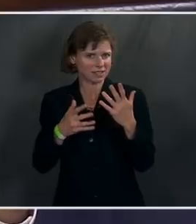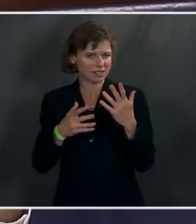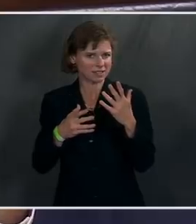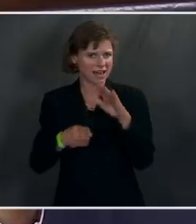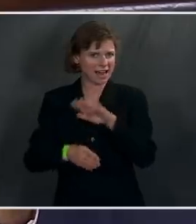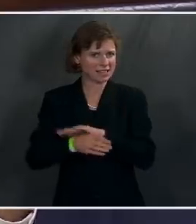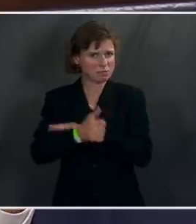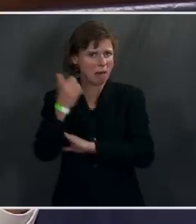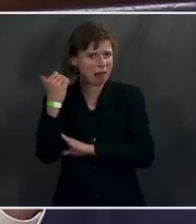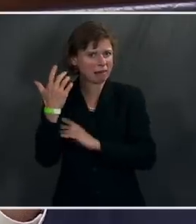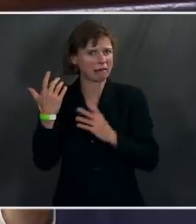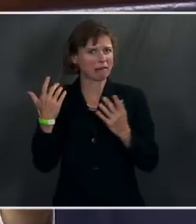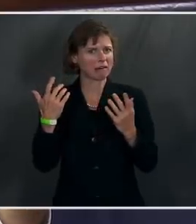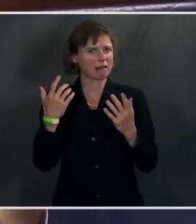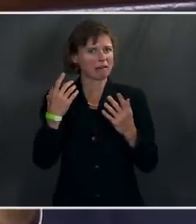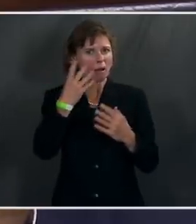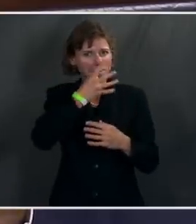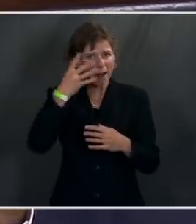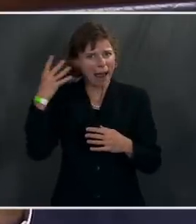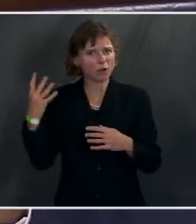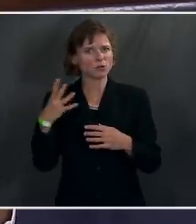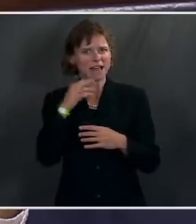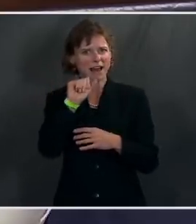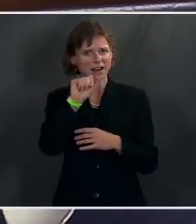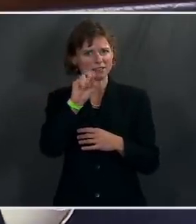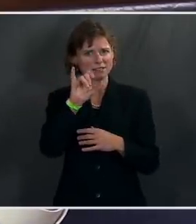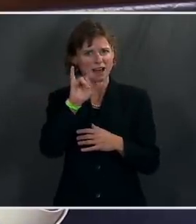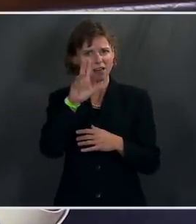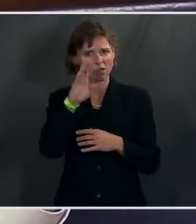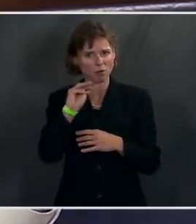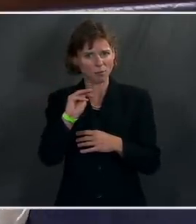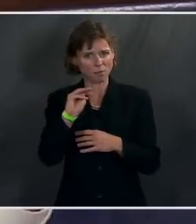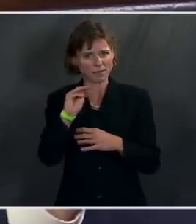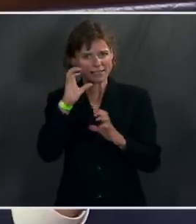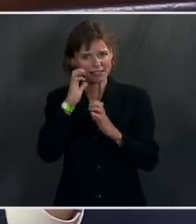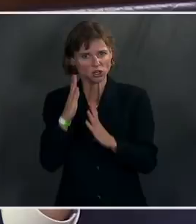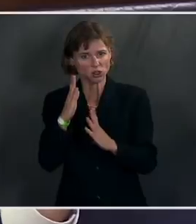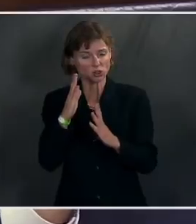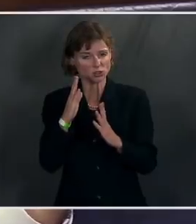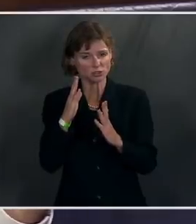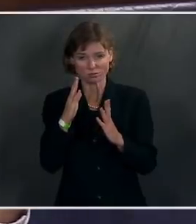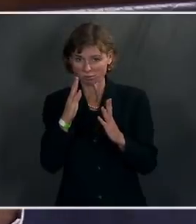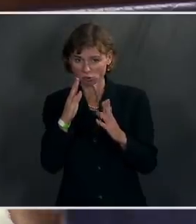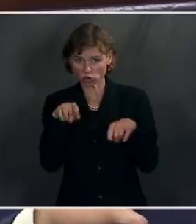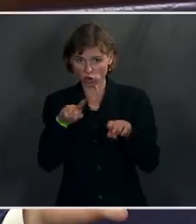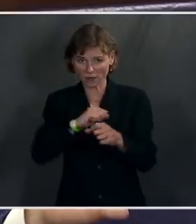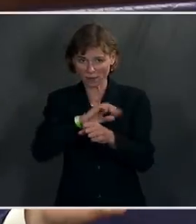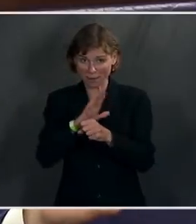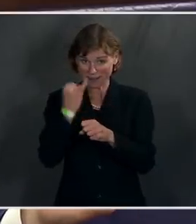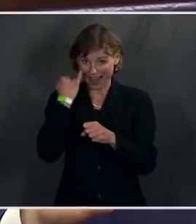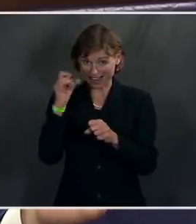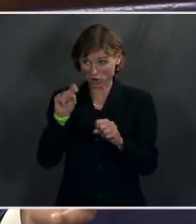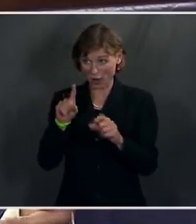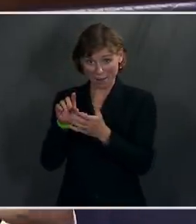or no due process during the pandemic. The idea that they could be sent back right away because of the pandemic, is that up for review?